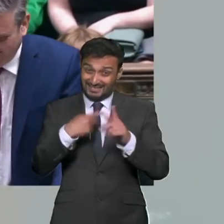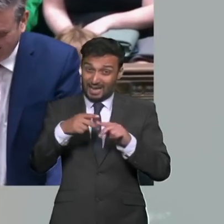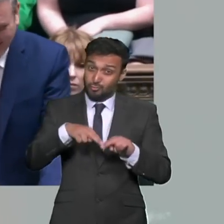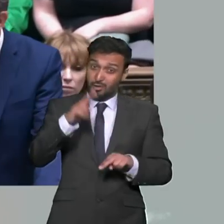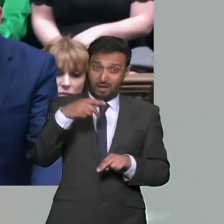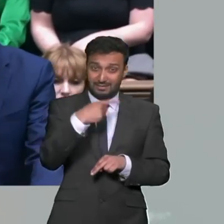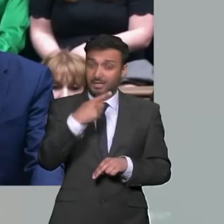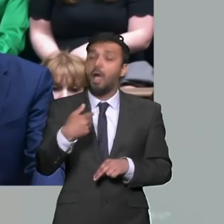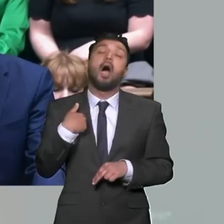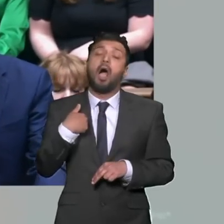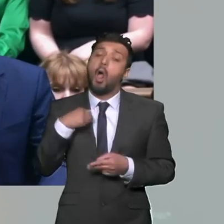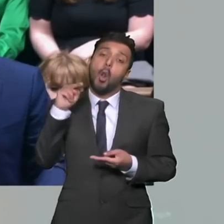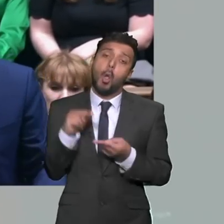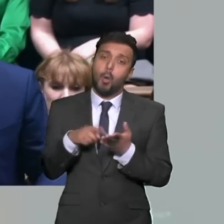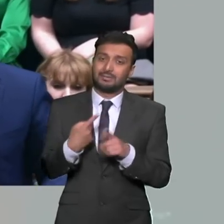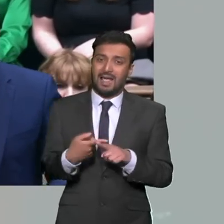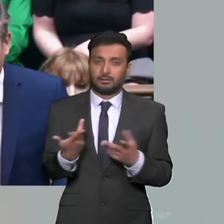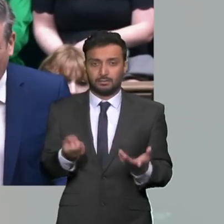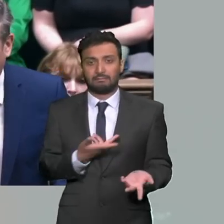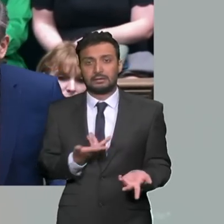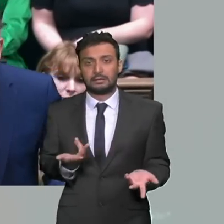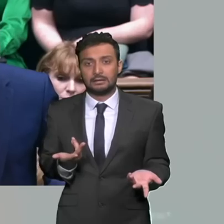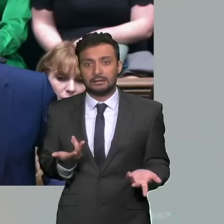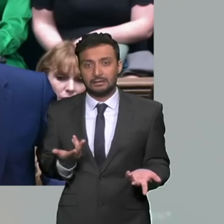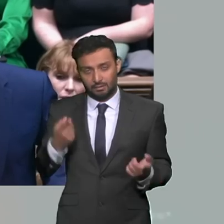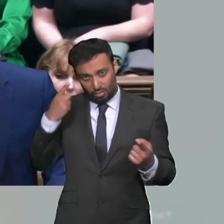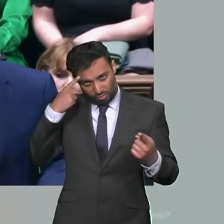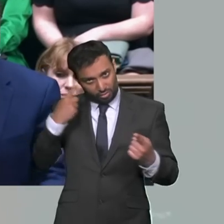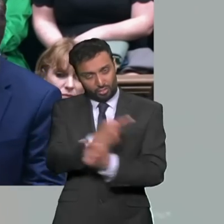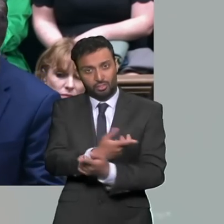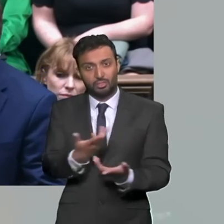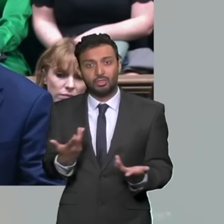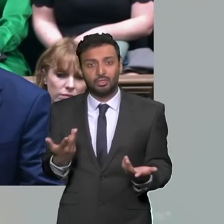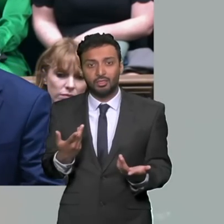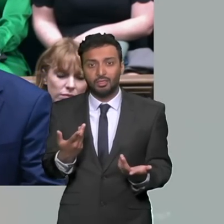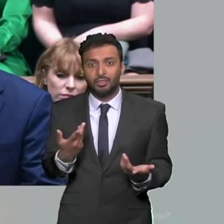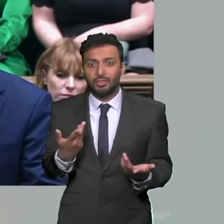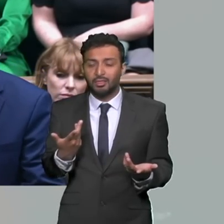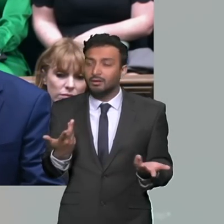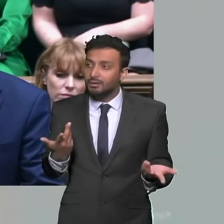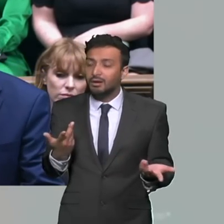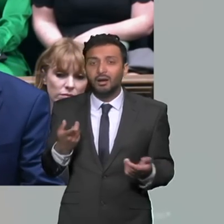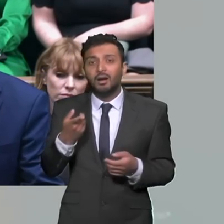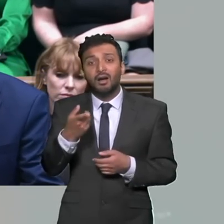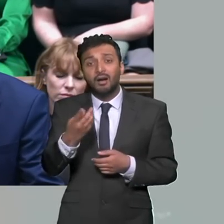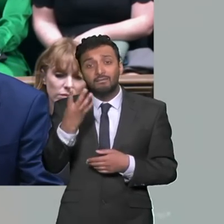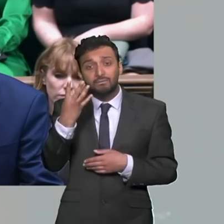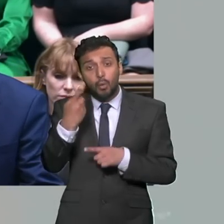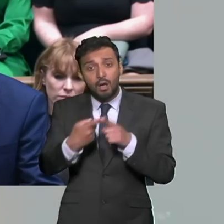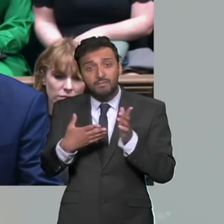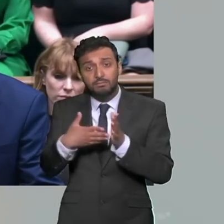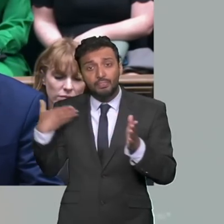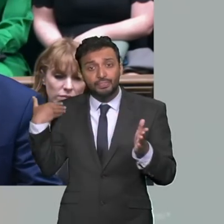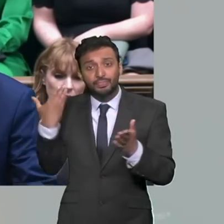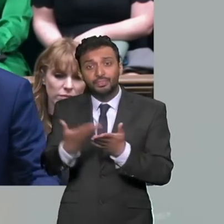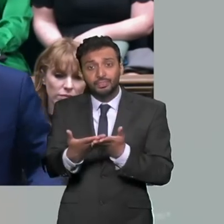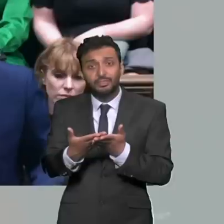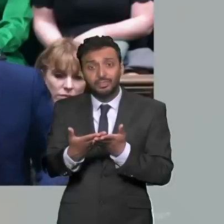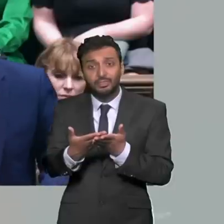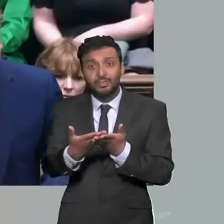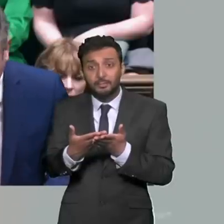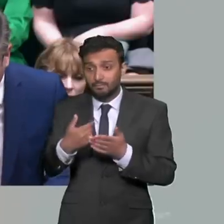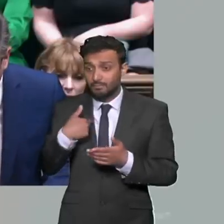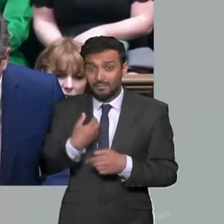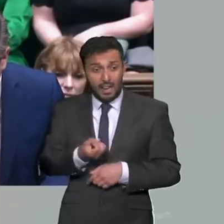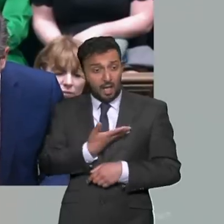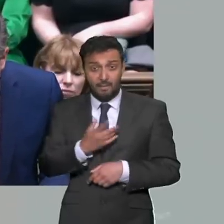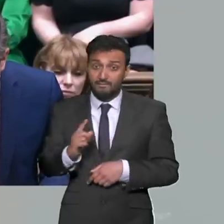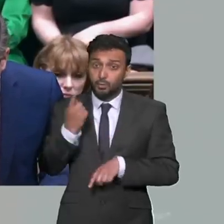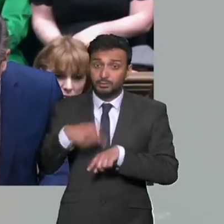It has been four and a half months since Labour first called for a windfall tax on oil and